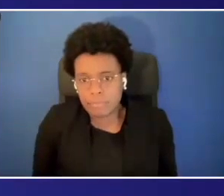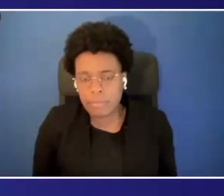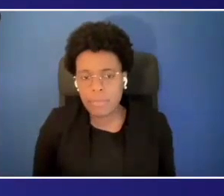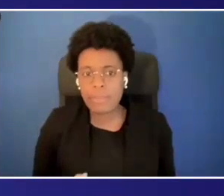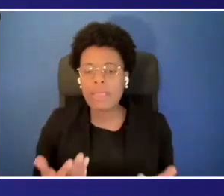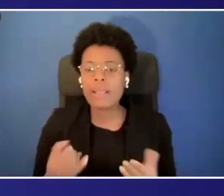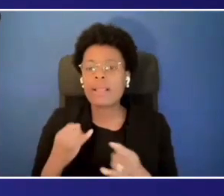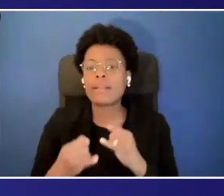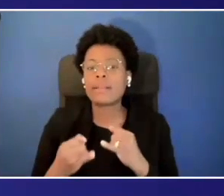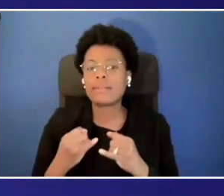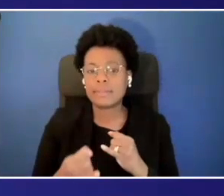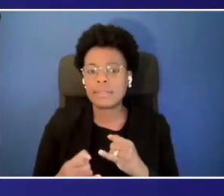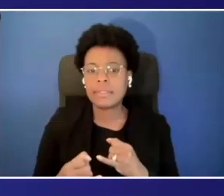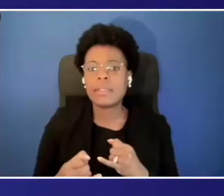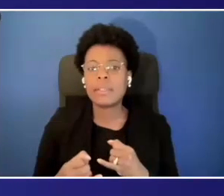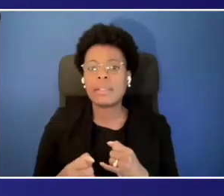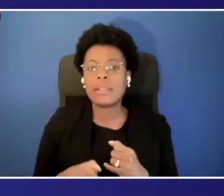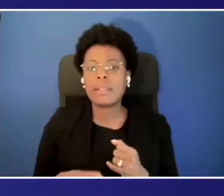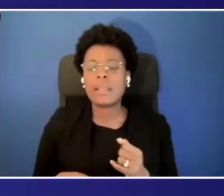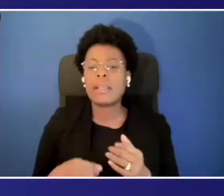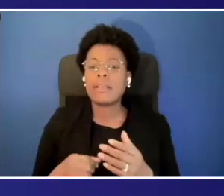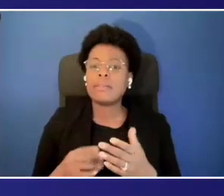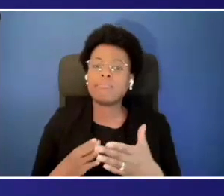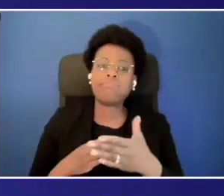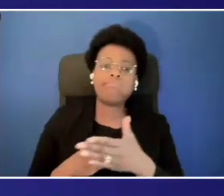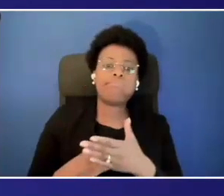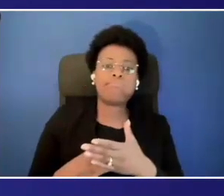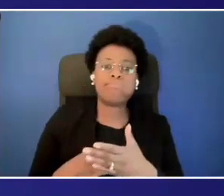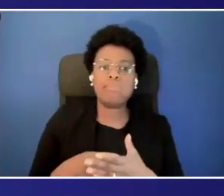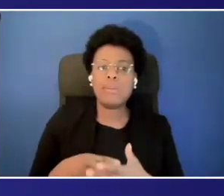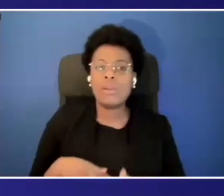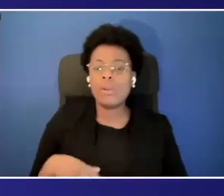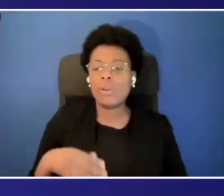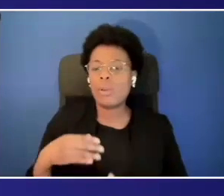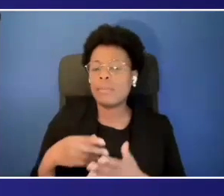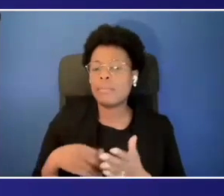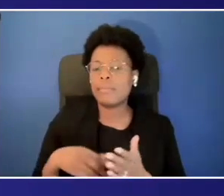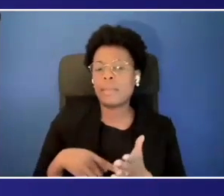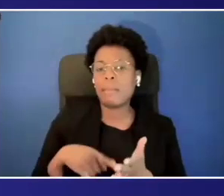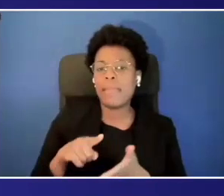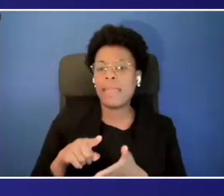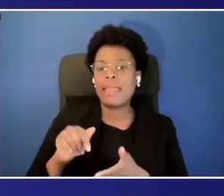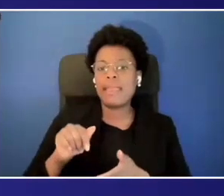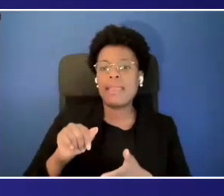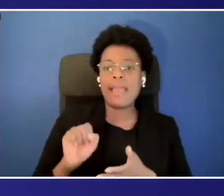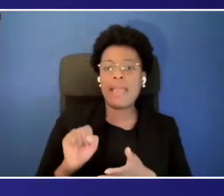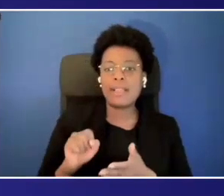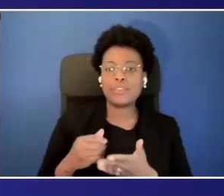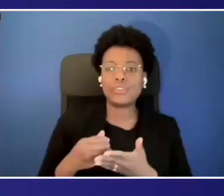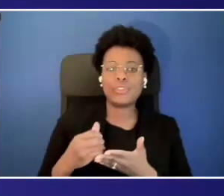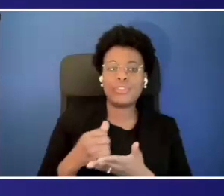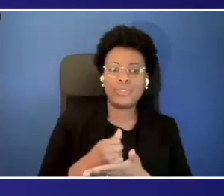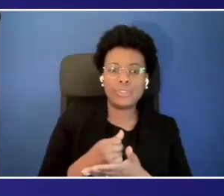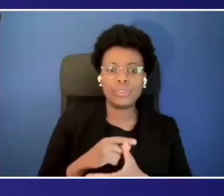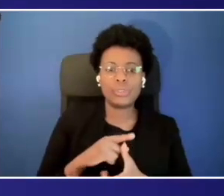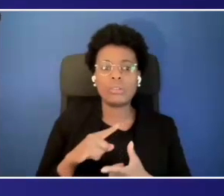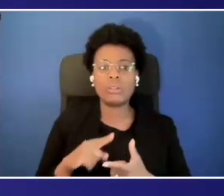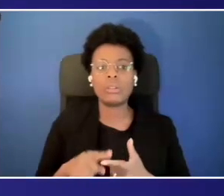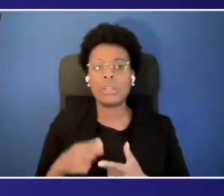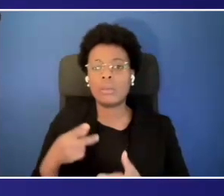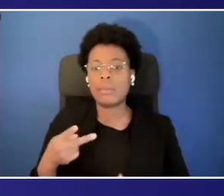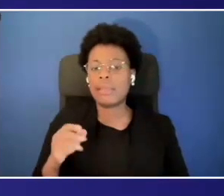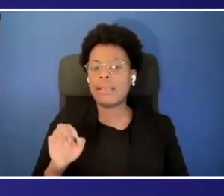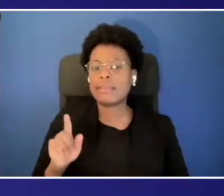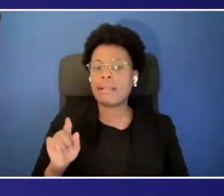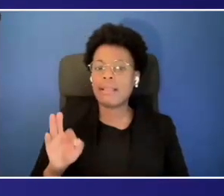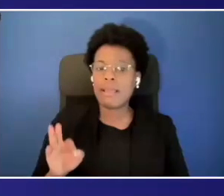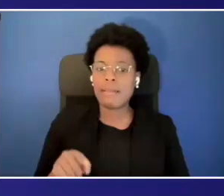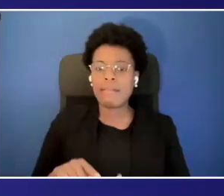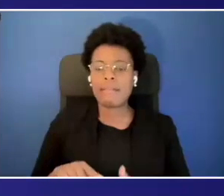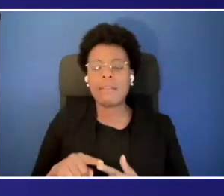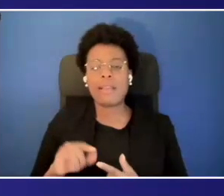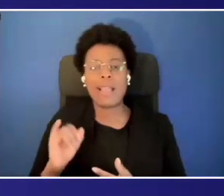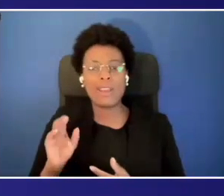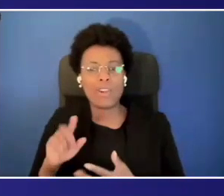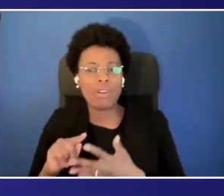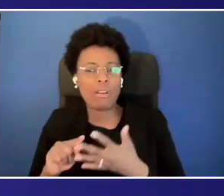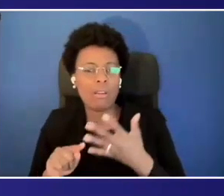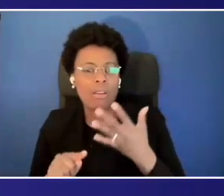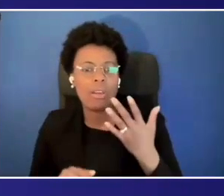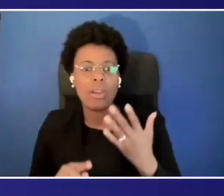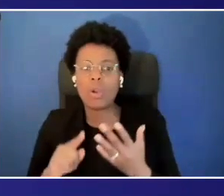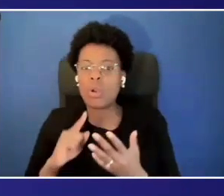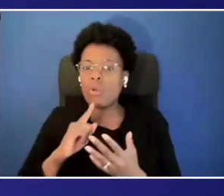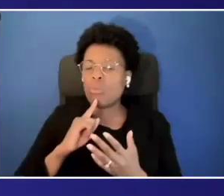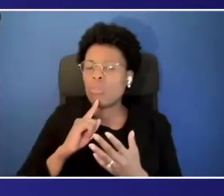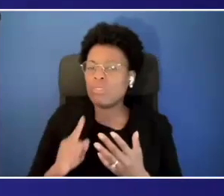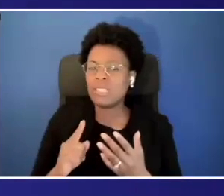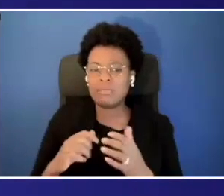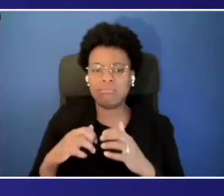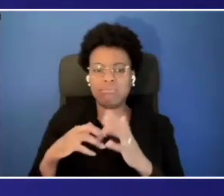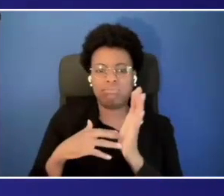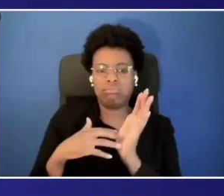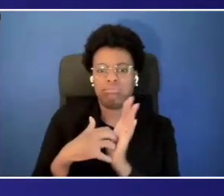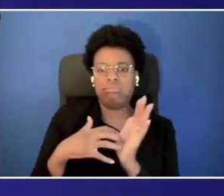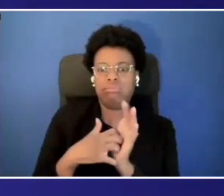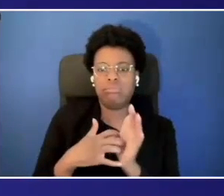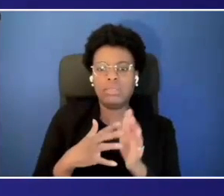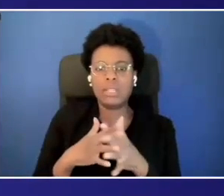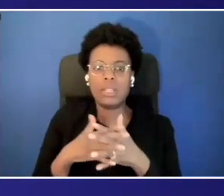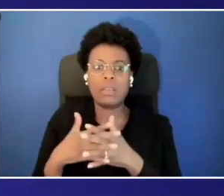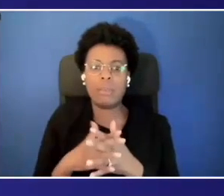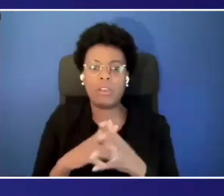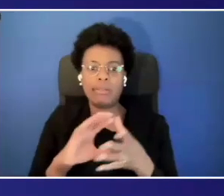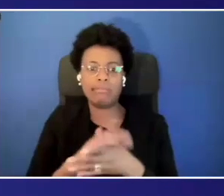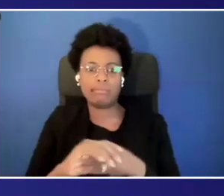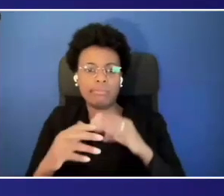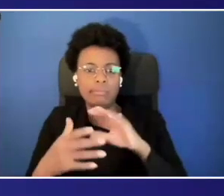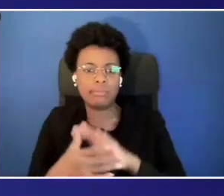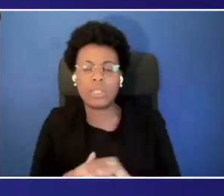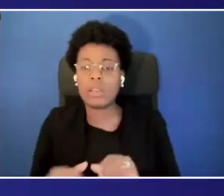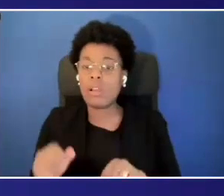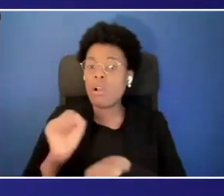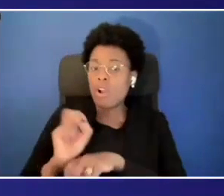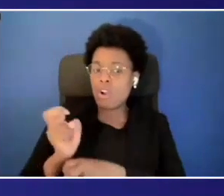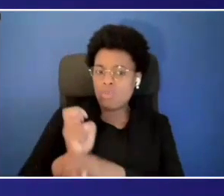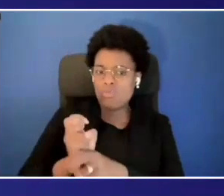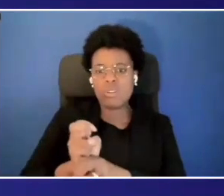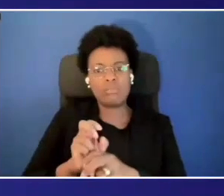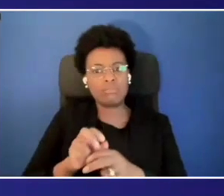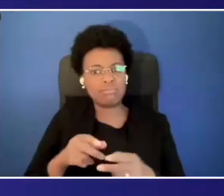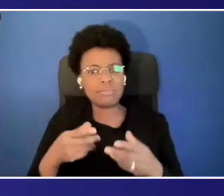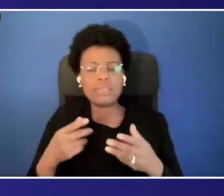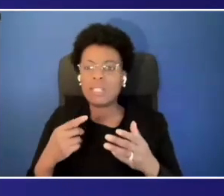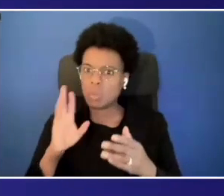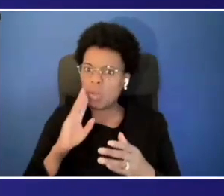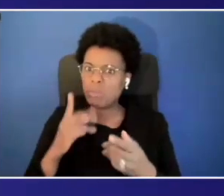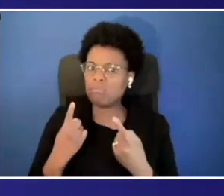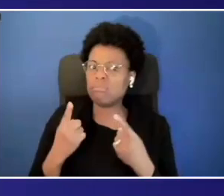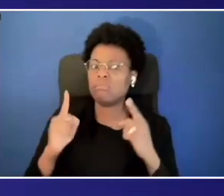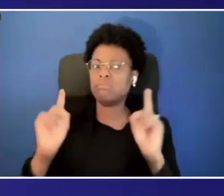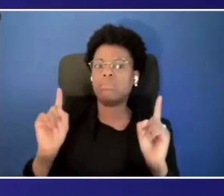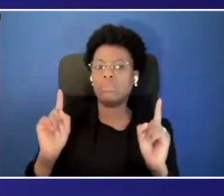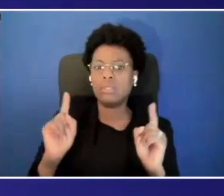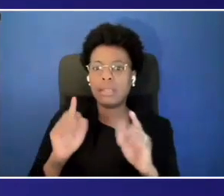These attacks all page your. On income, contingent repayment plans, public service loan forgiveness will undermine our long held American narratives of class mobility, our hard work paying all and of education being a great equalizer for future opportunities.